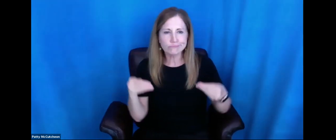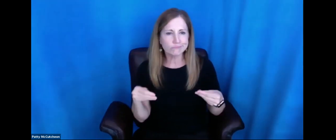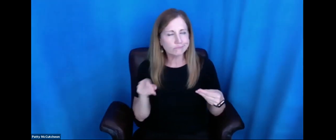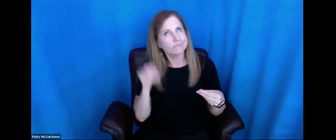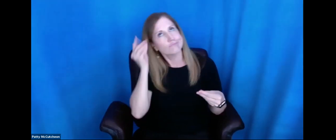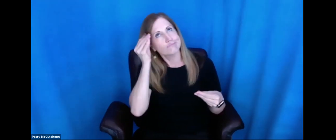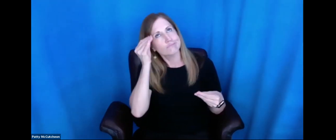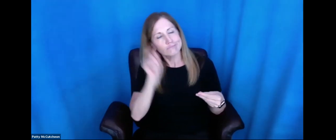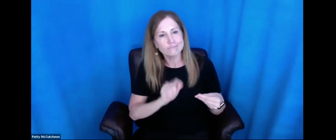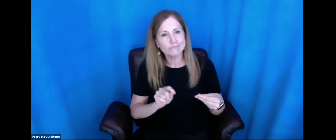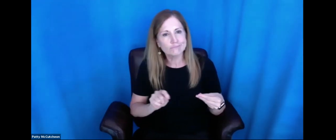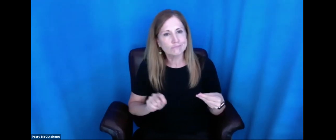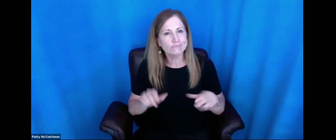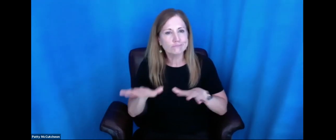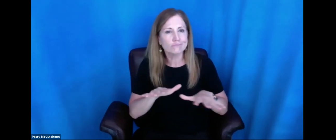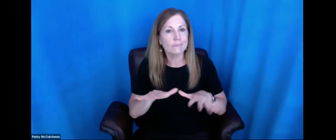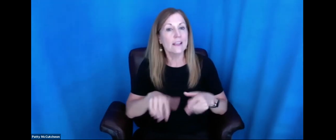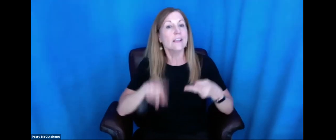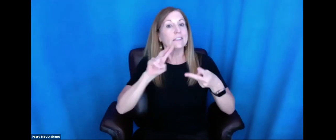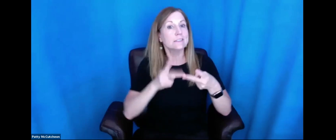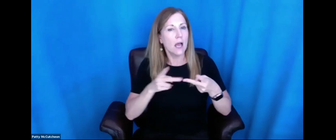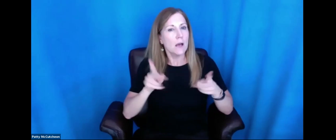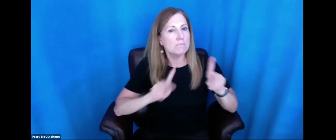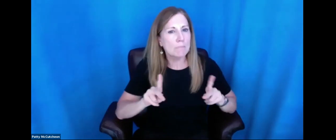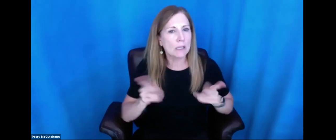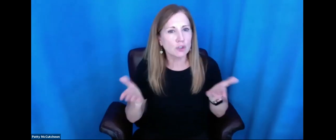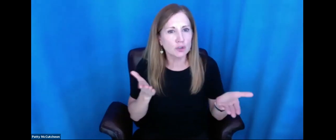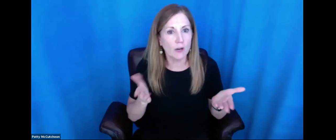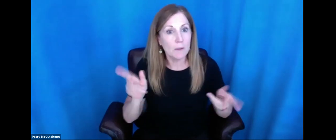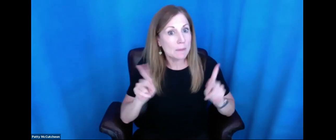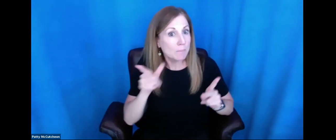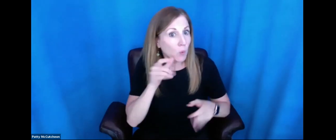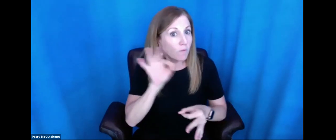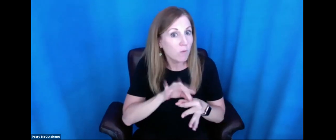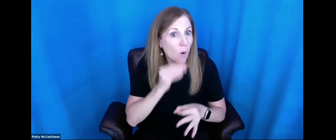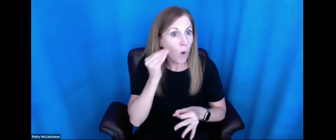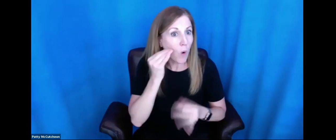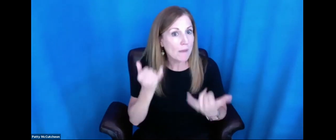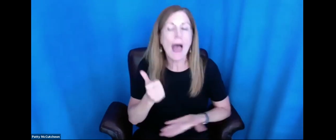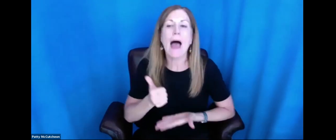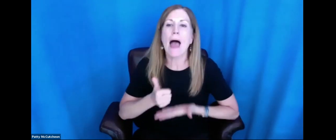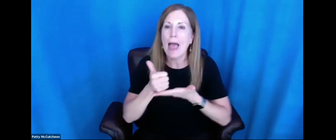public service, because every voter that votes from home this year is helping to keep the polling place